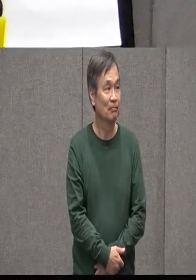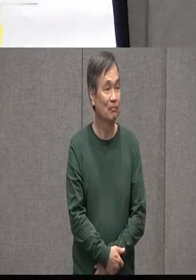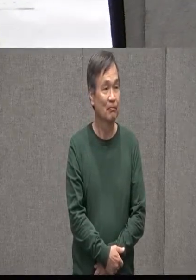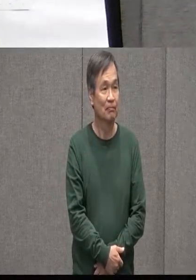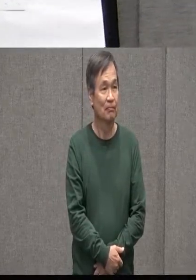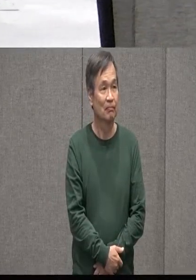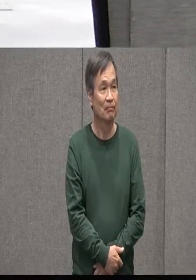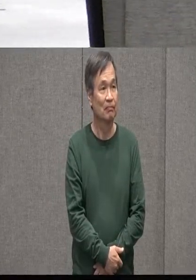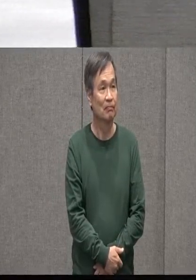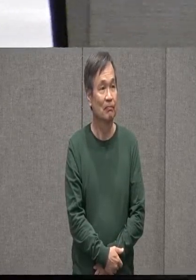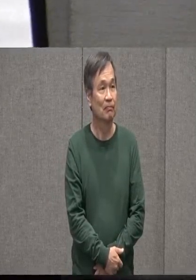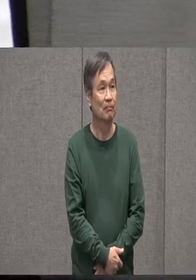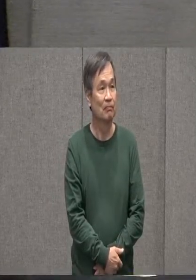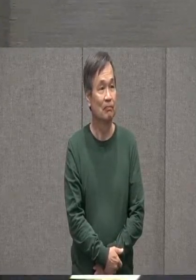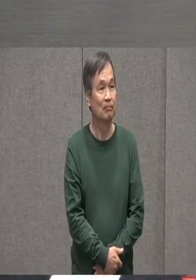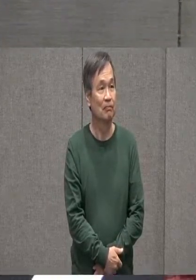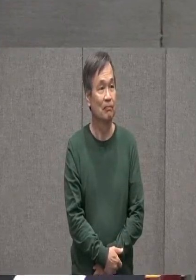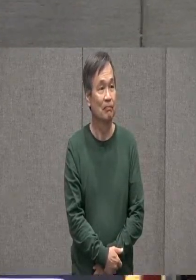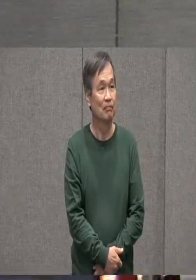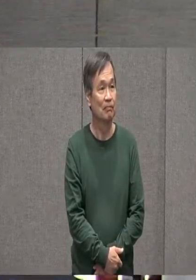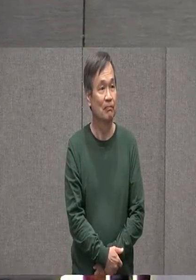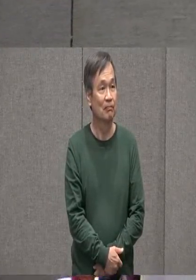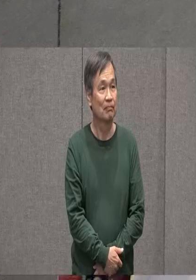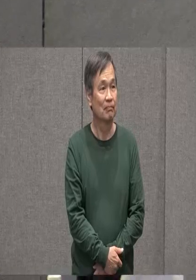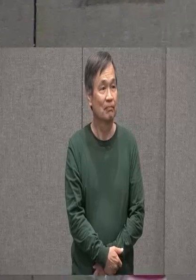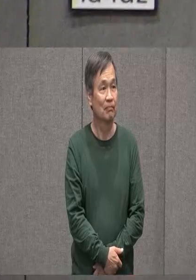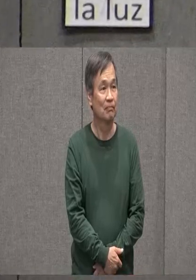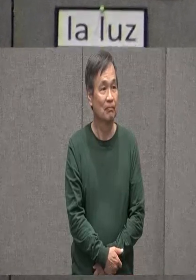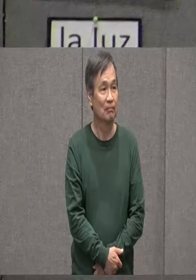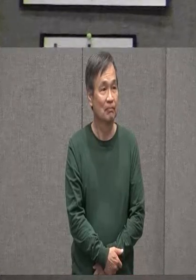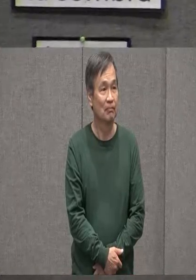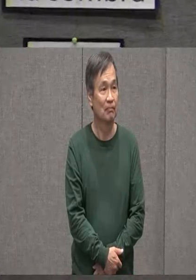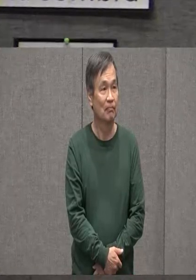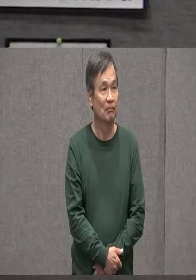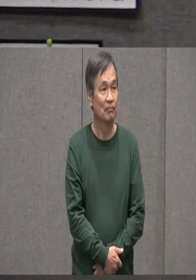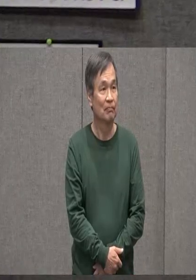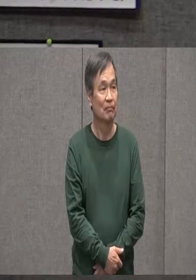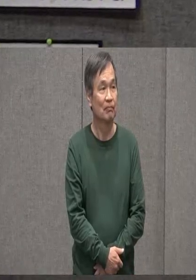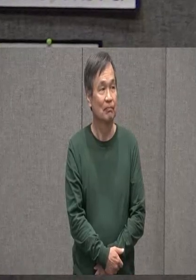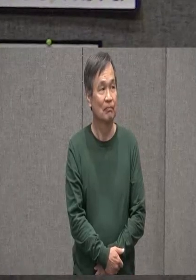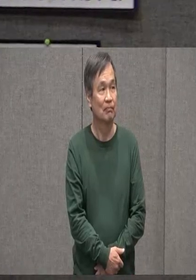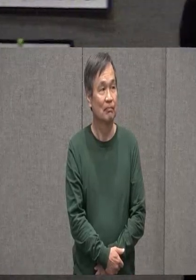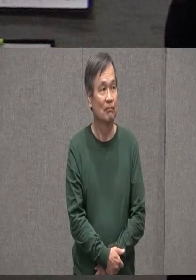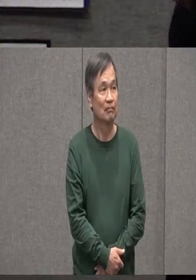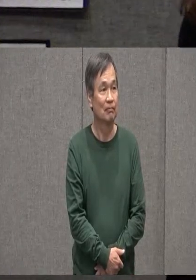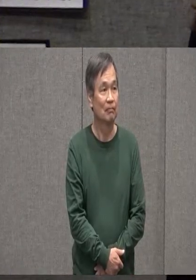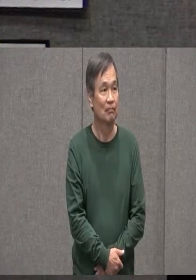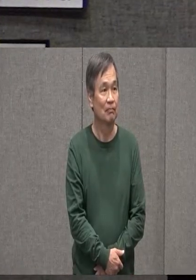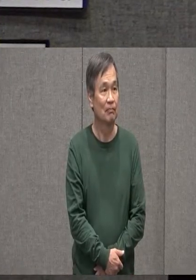Cardboard. I think Mrs Potter just gave me some inspiration. [Ms Potter] I think we're giving each other some inspiration today.